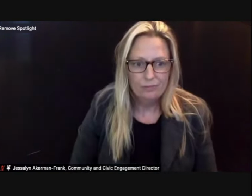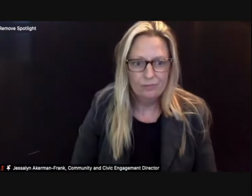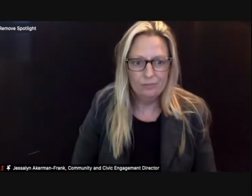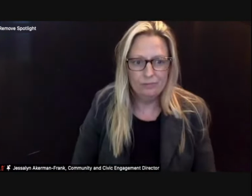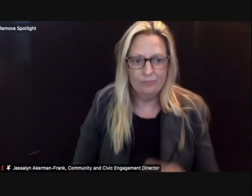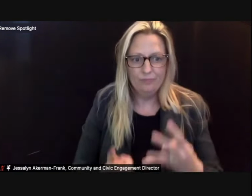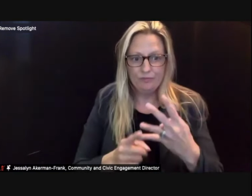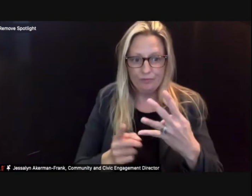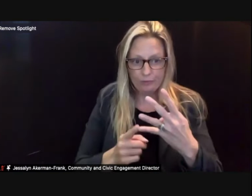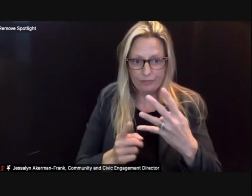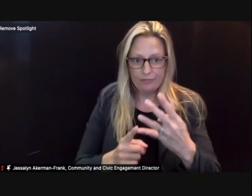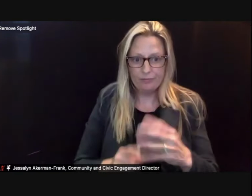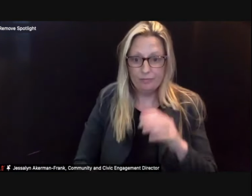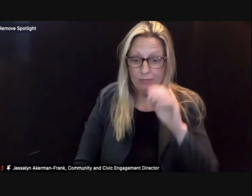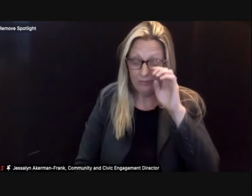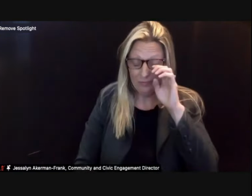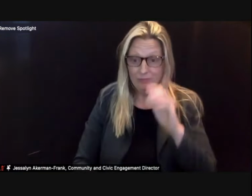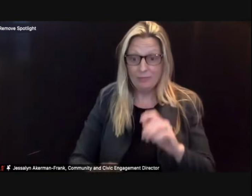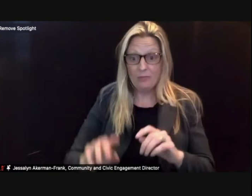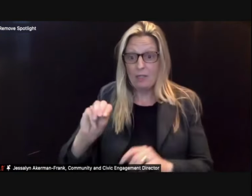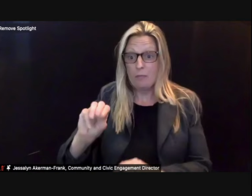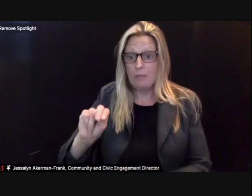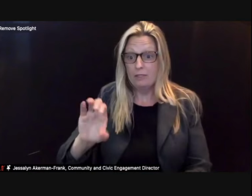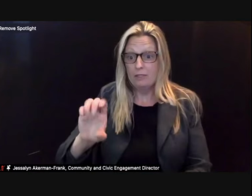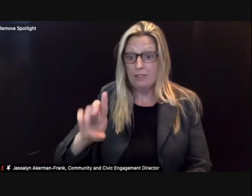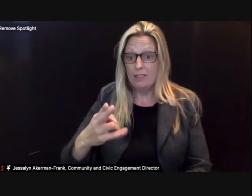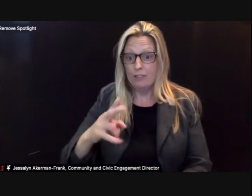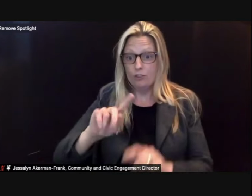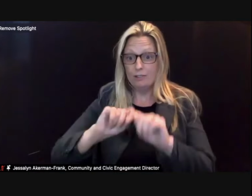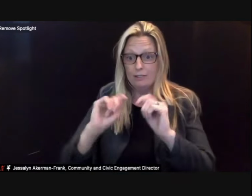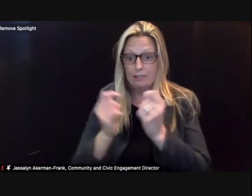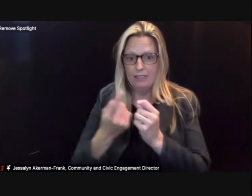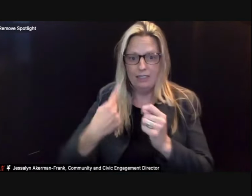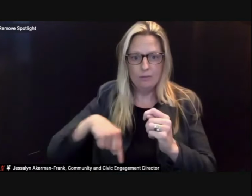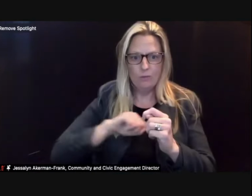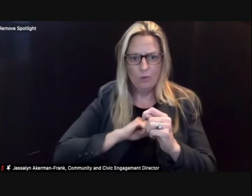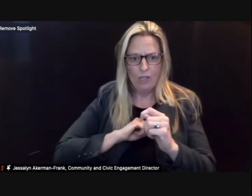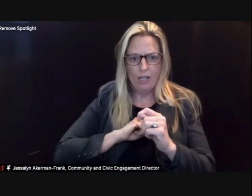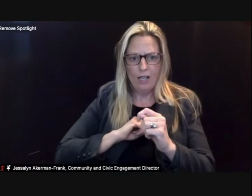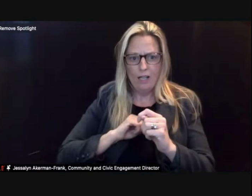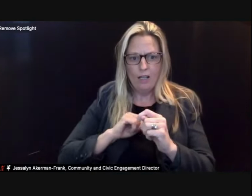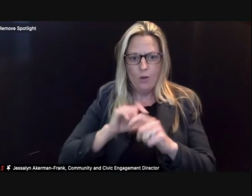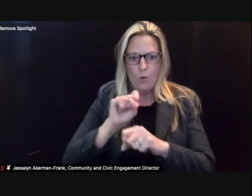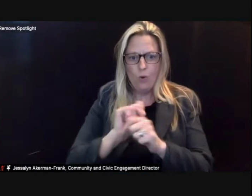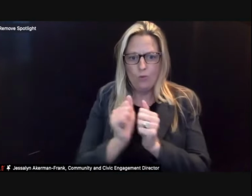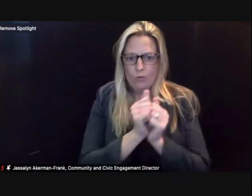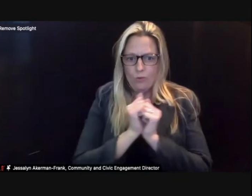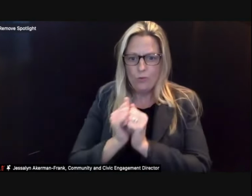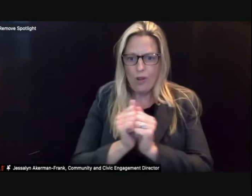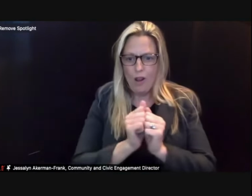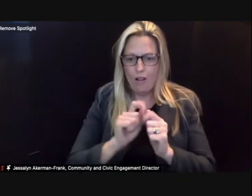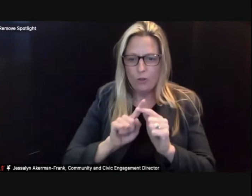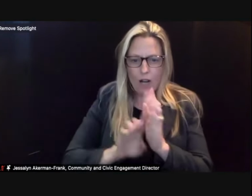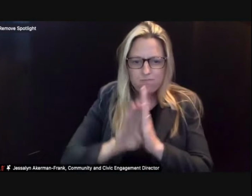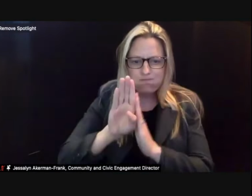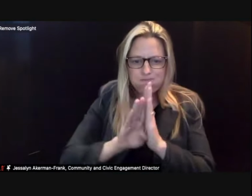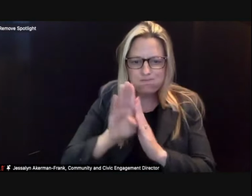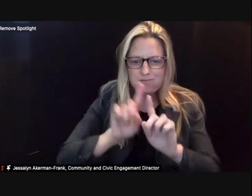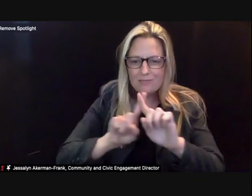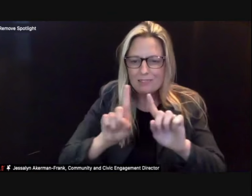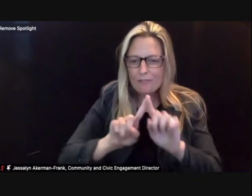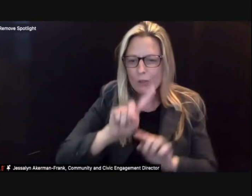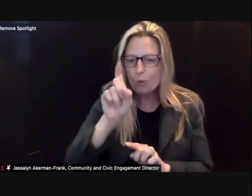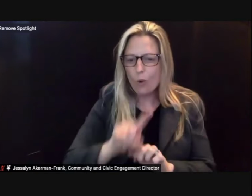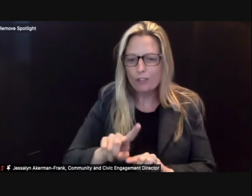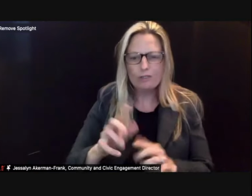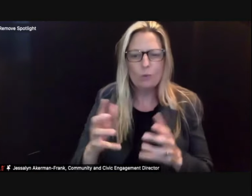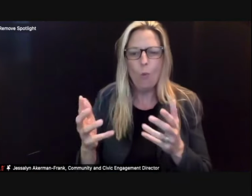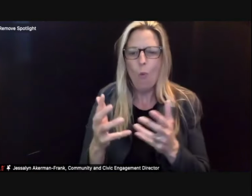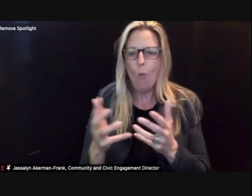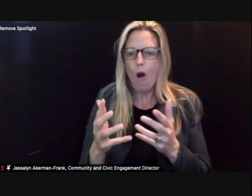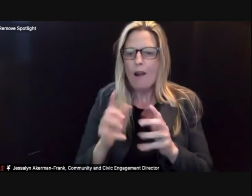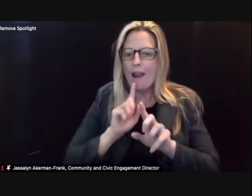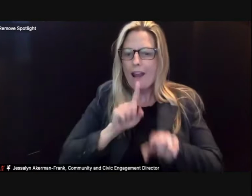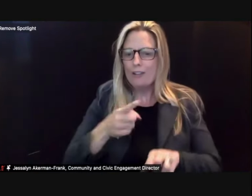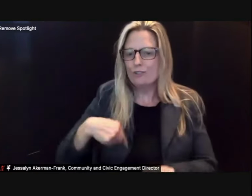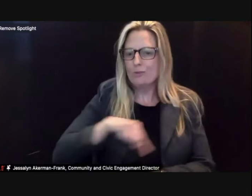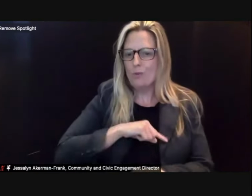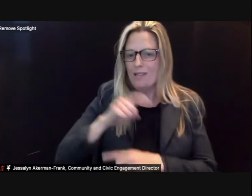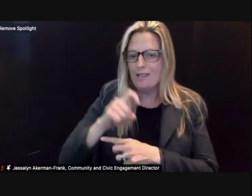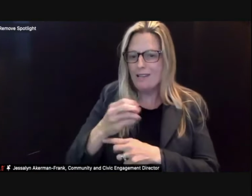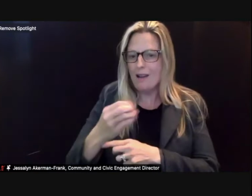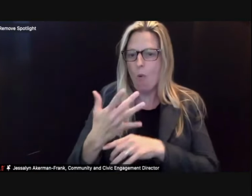Fourth. The MNCDHH team worked together to develop questions gather the answers and feedback